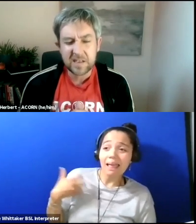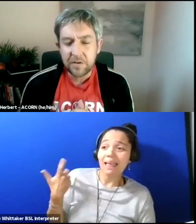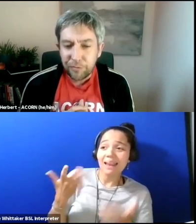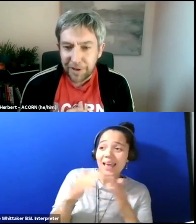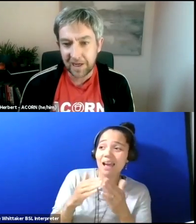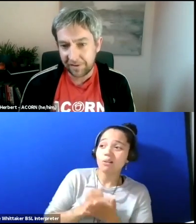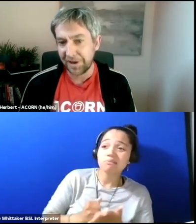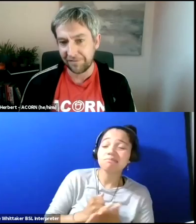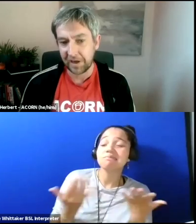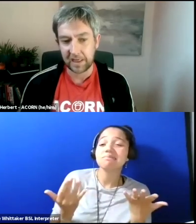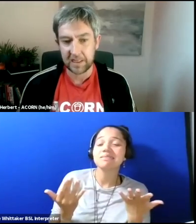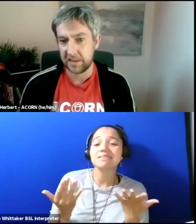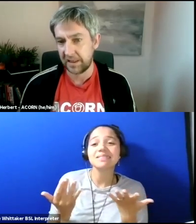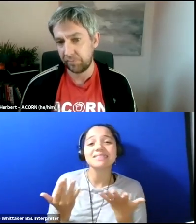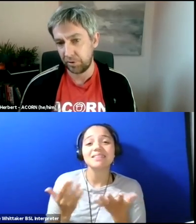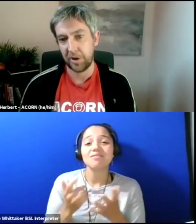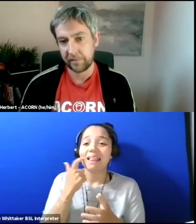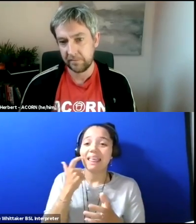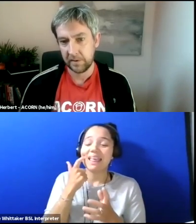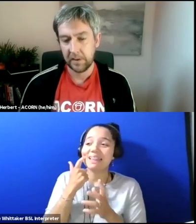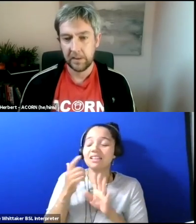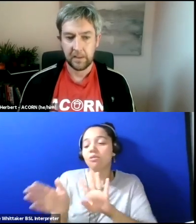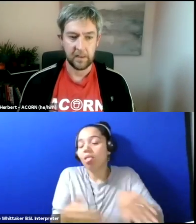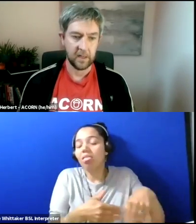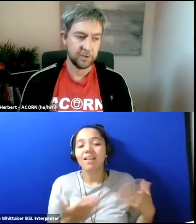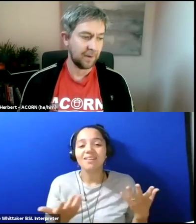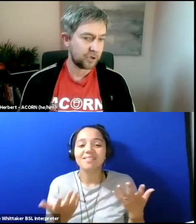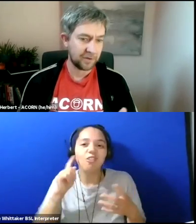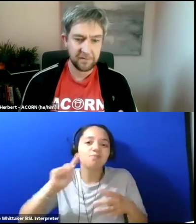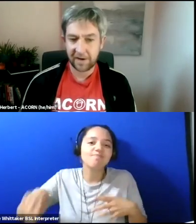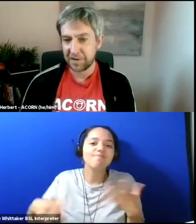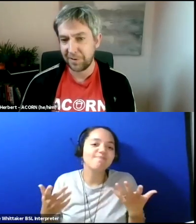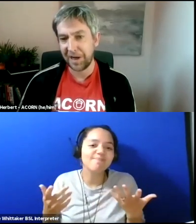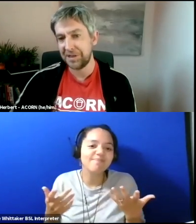it is really, really, really easy to get brushed off and you'll get brushed off in various ways.